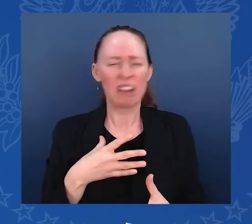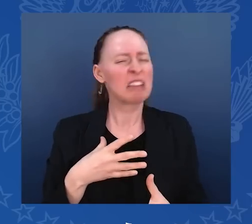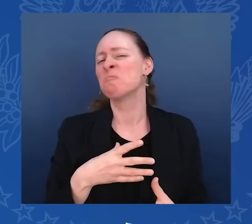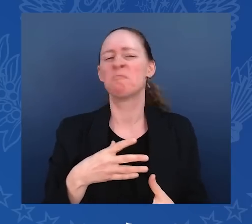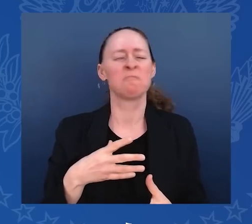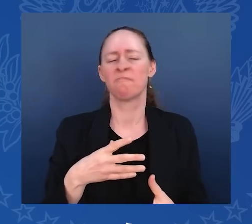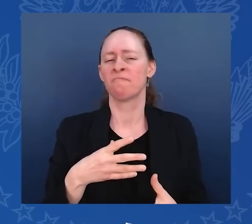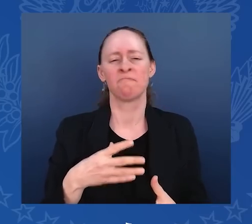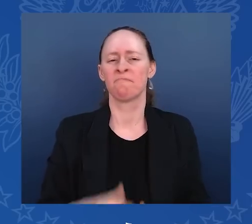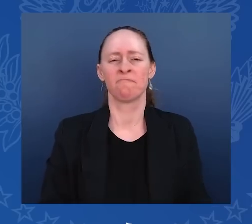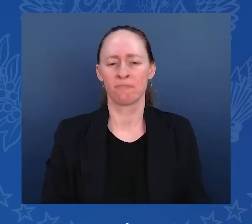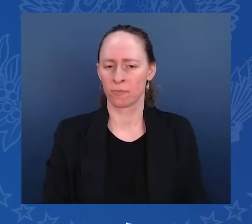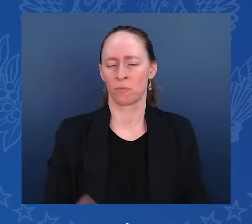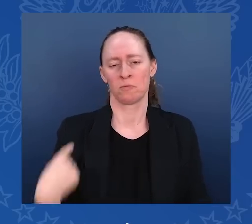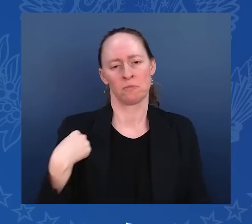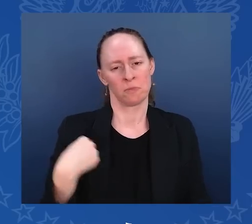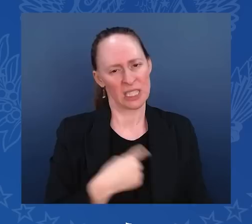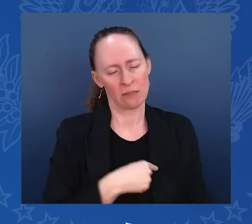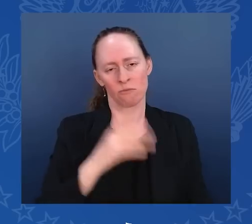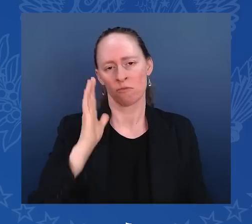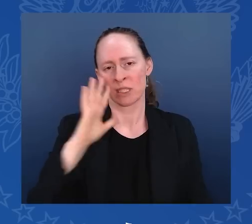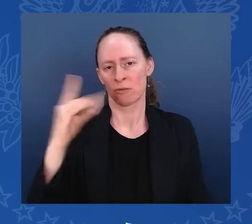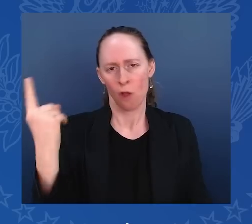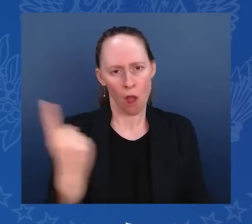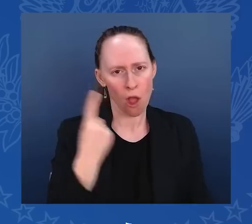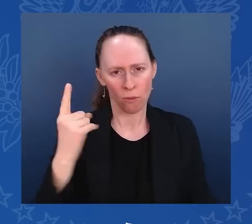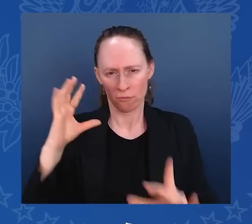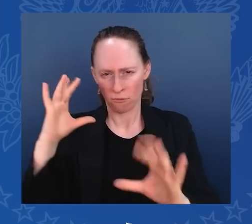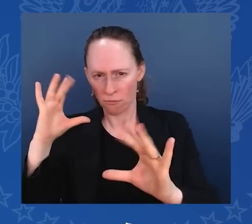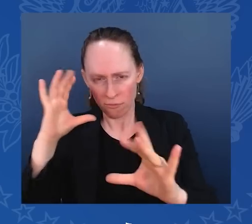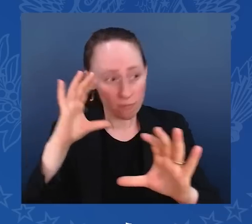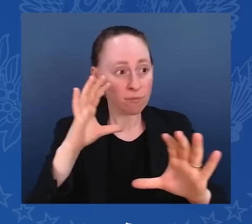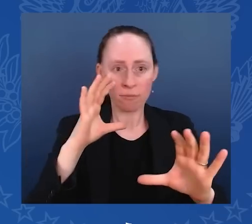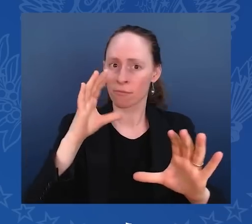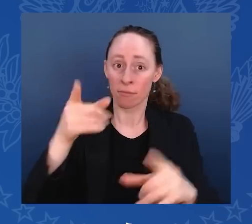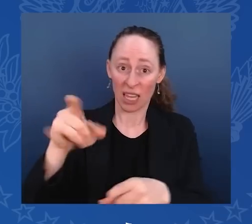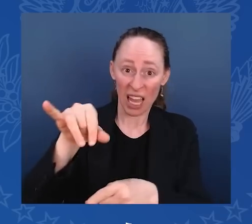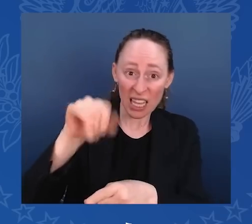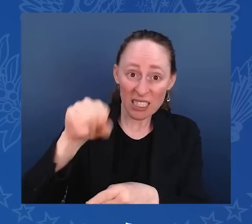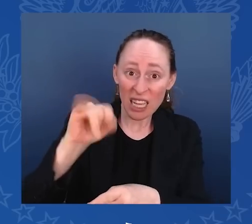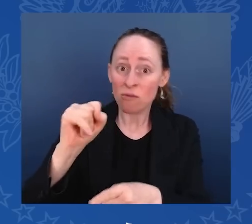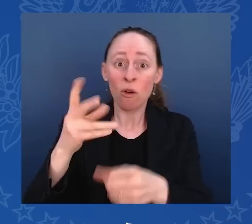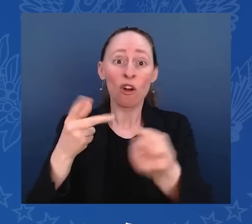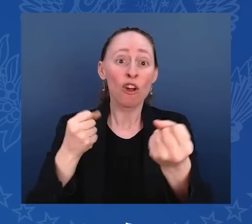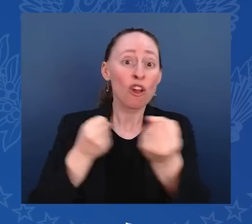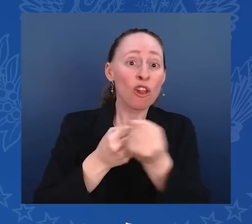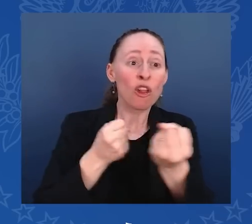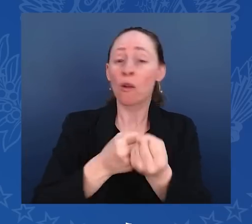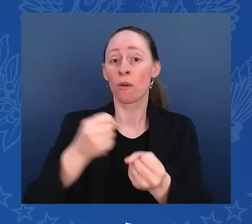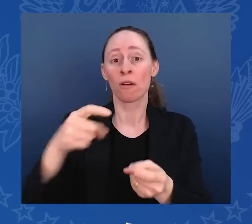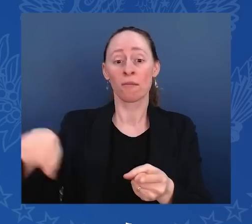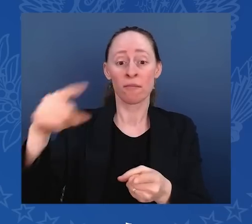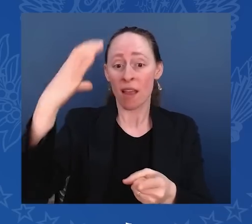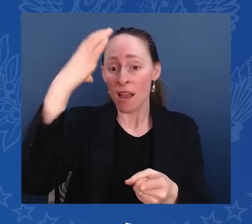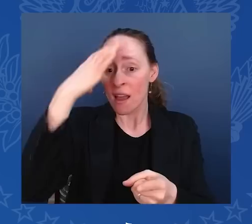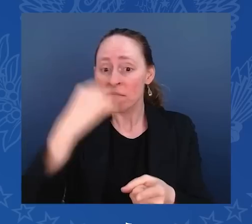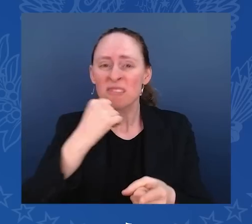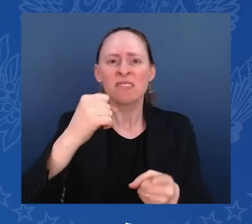ISIS and other terrorist organizations where they are, and they'll find no safe harbor here. I'll continue to provide updates on New Orleans